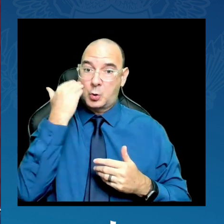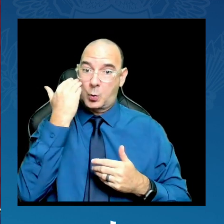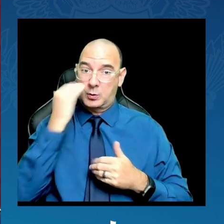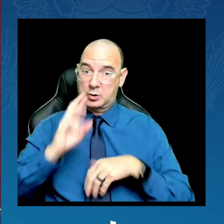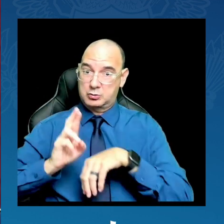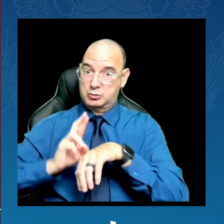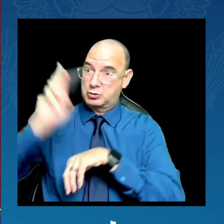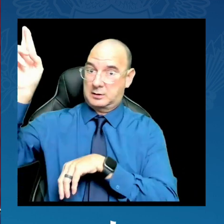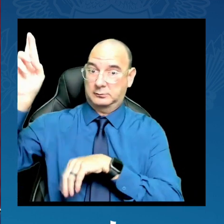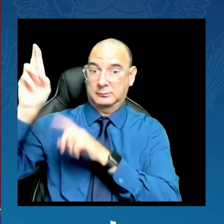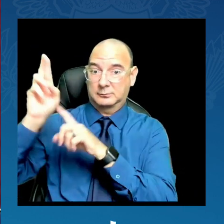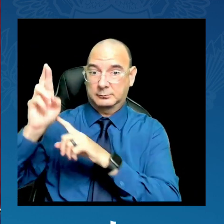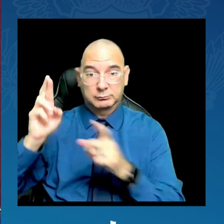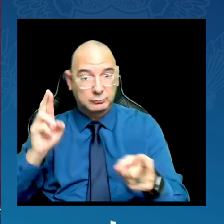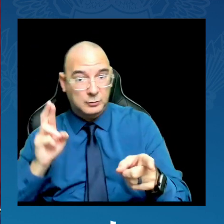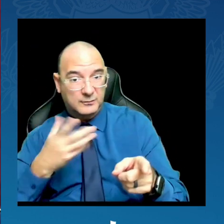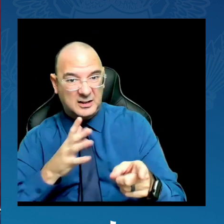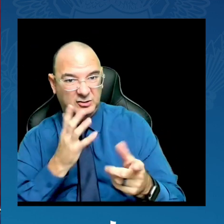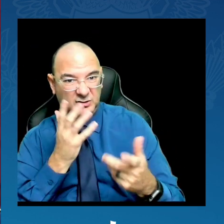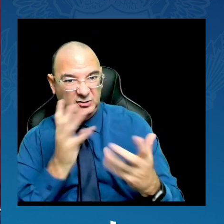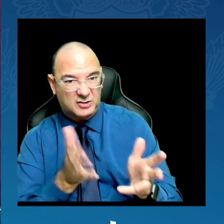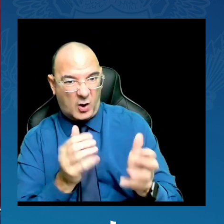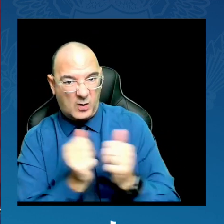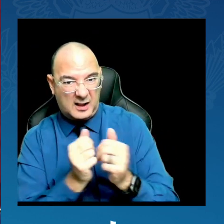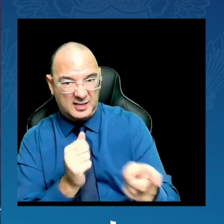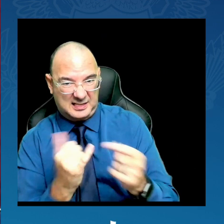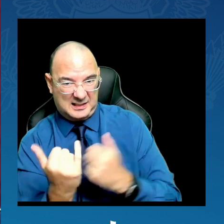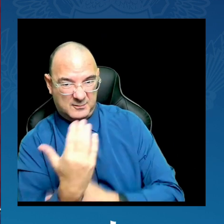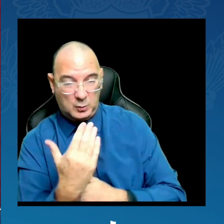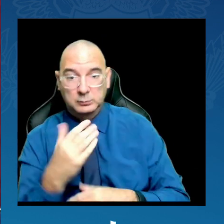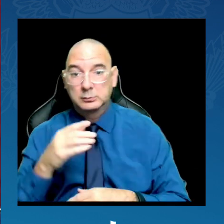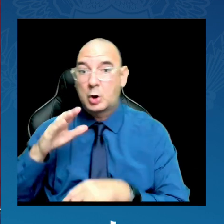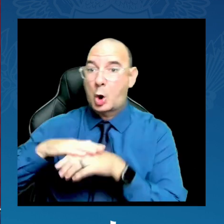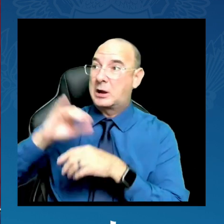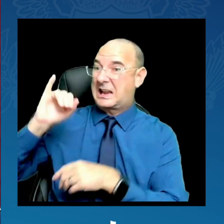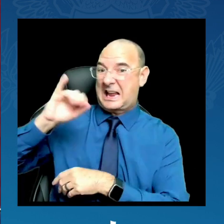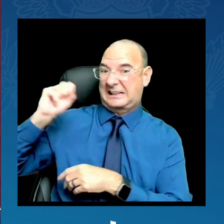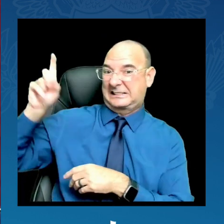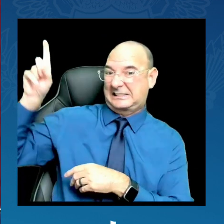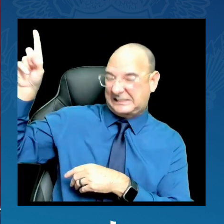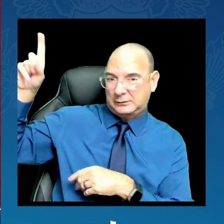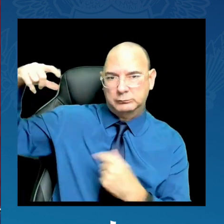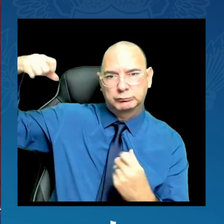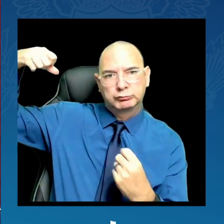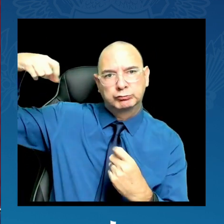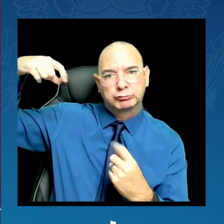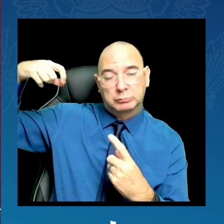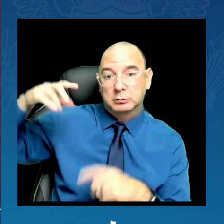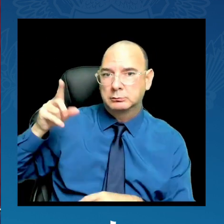who are on the International Space Station made a real point of emphasis on just that type of work and the importance of it,